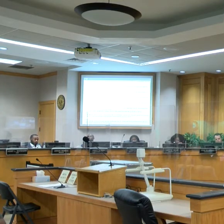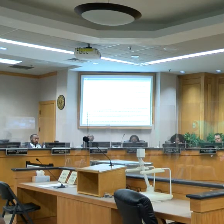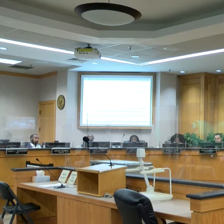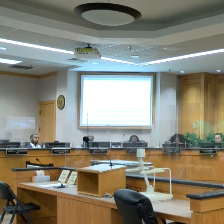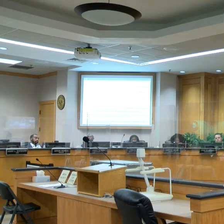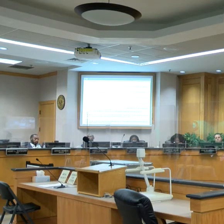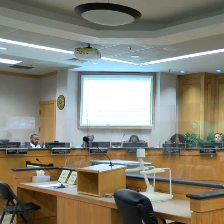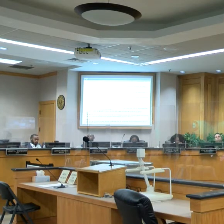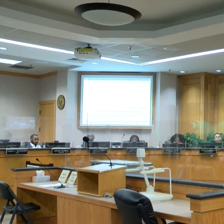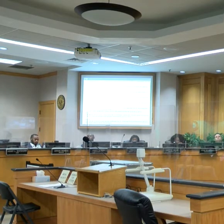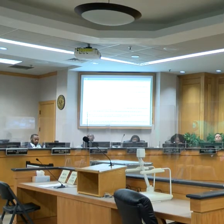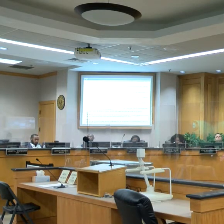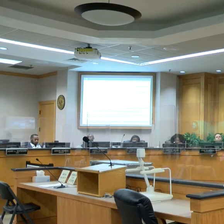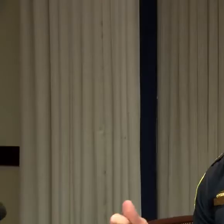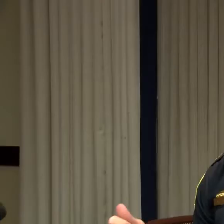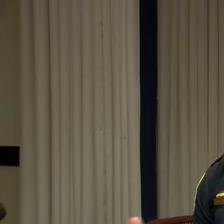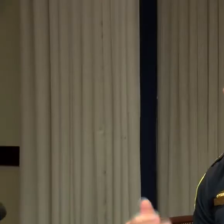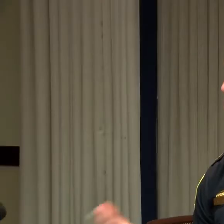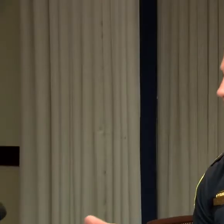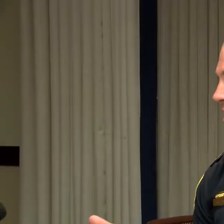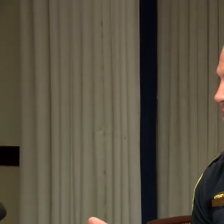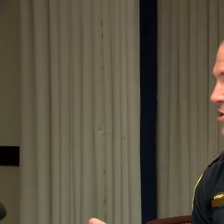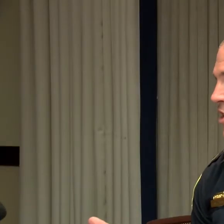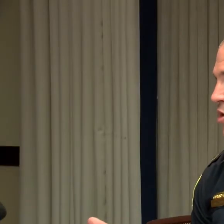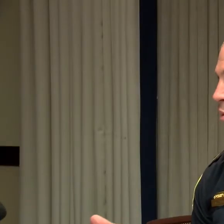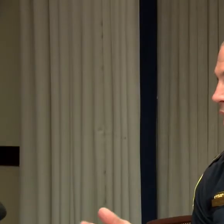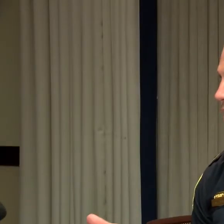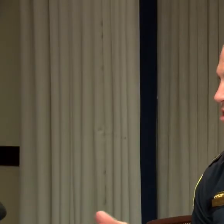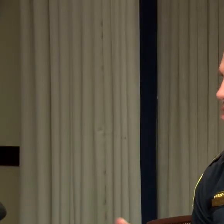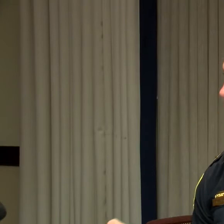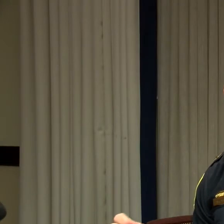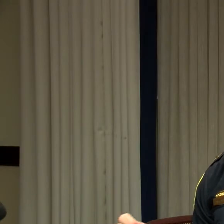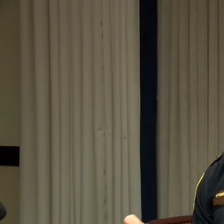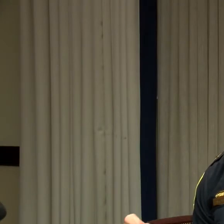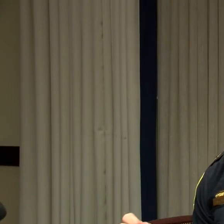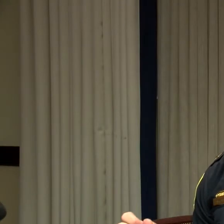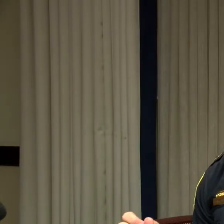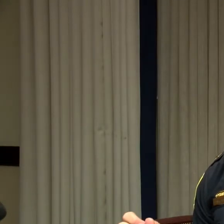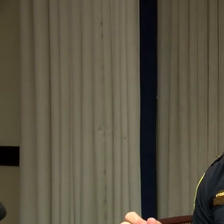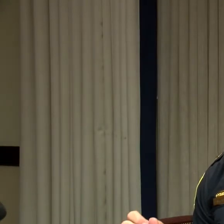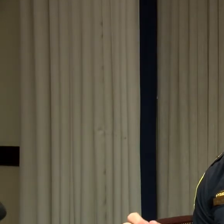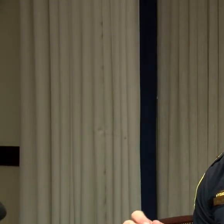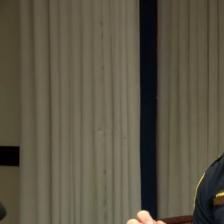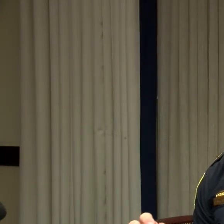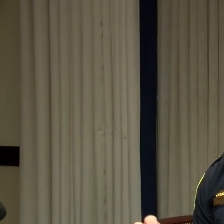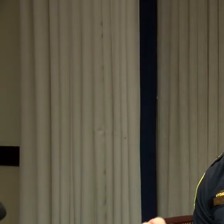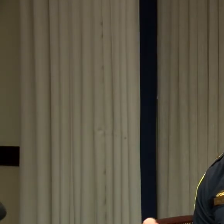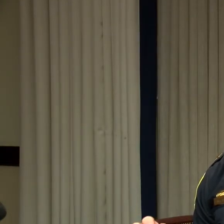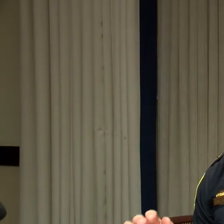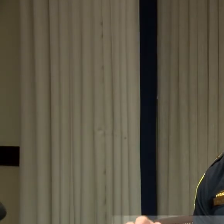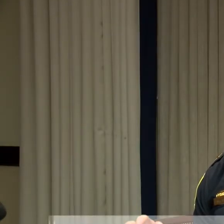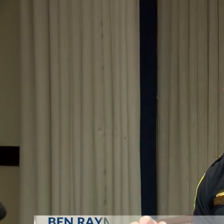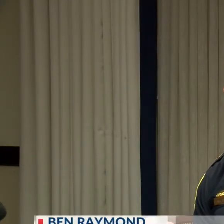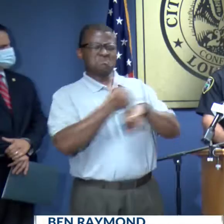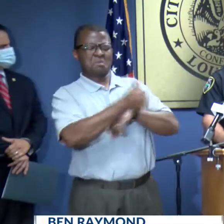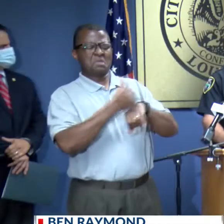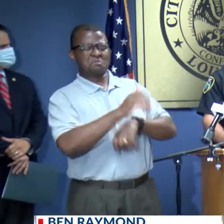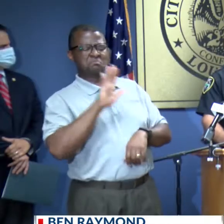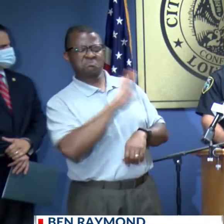REGARDING CHIEF RAYMOND ON FRIDAY.TWO HOURS AFTER THE ANNOUNCEMENT WAS MADE ... THE CANCELED. (Chief Ben Raymond) "Recently, legislation was introduced calling for a vote